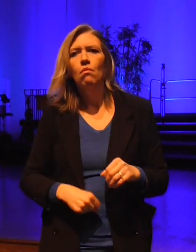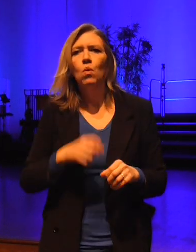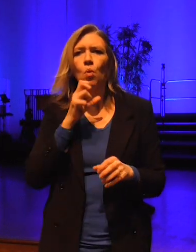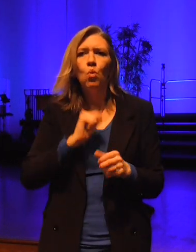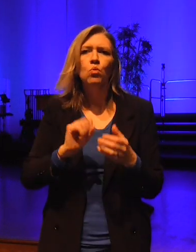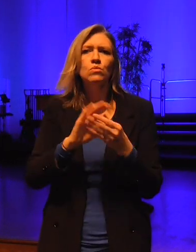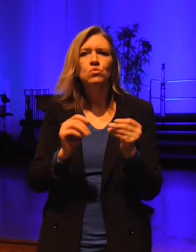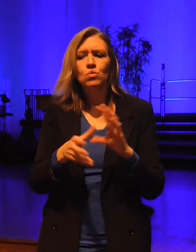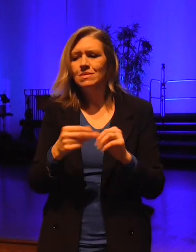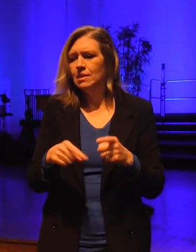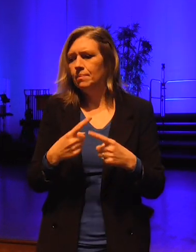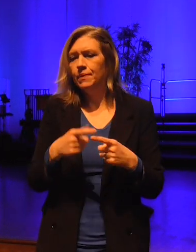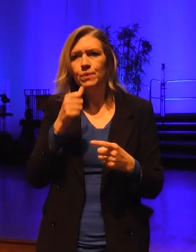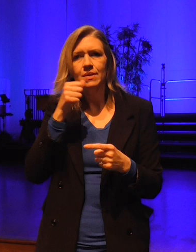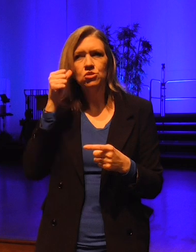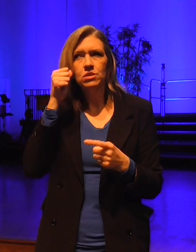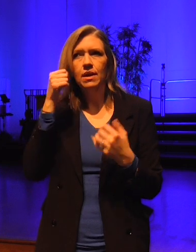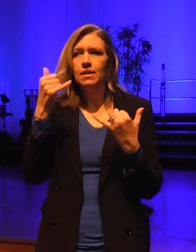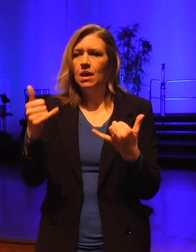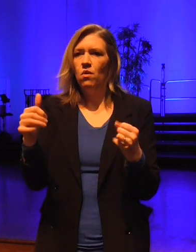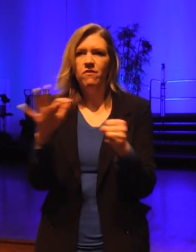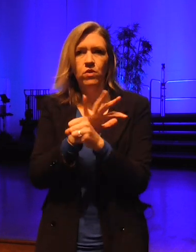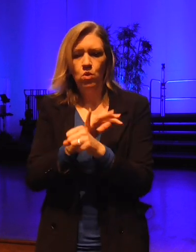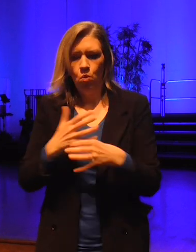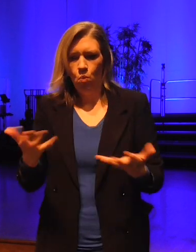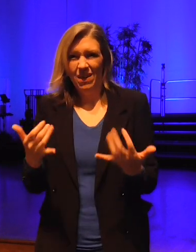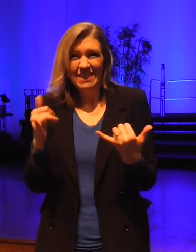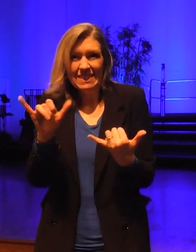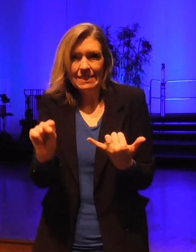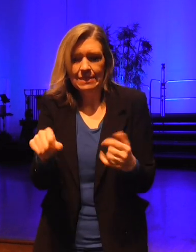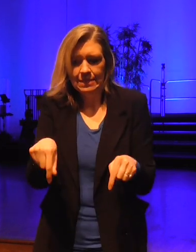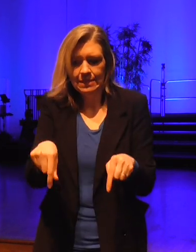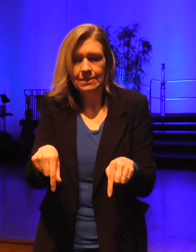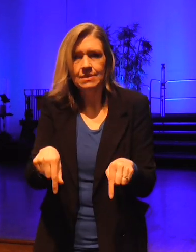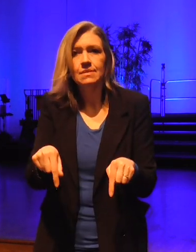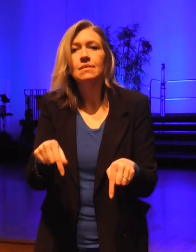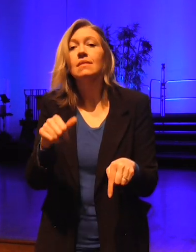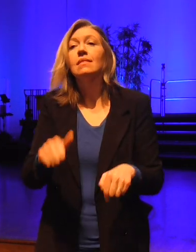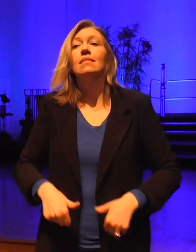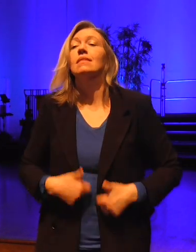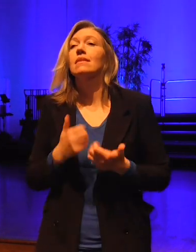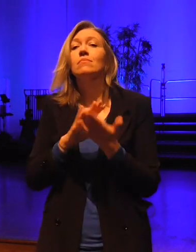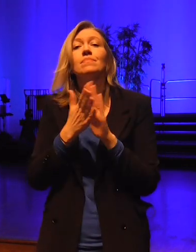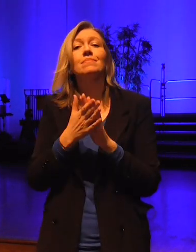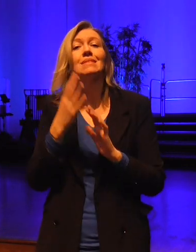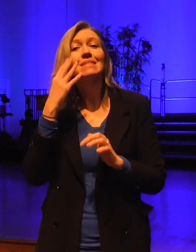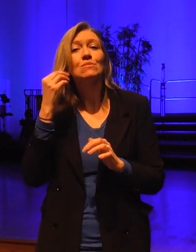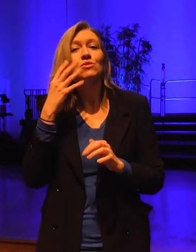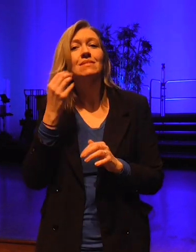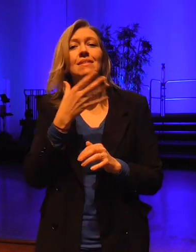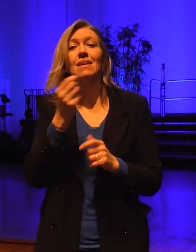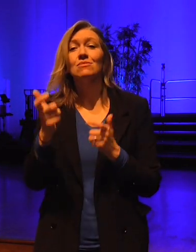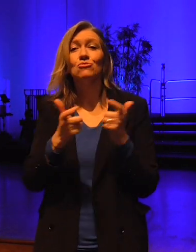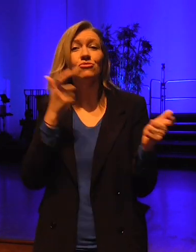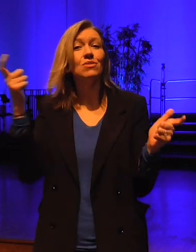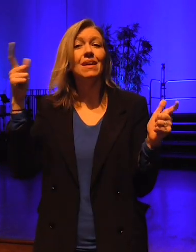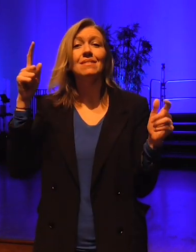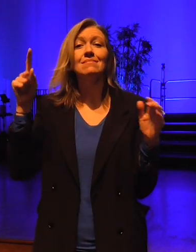is life no longer becomes an experience but a grand Adventure that we co-create and co-author